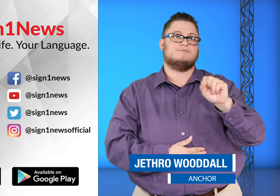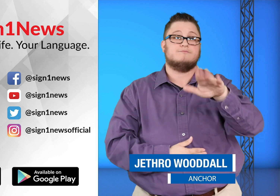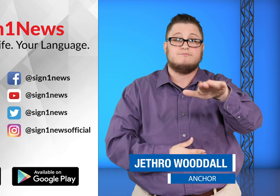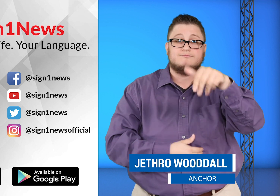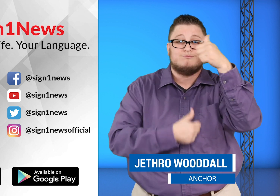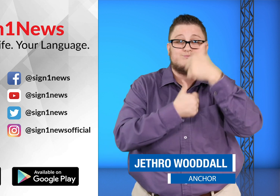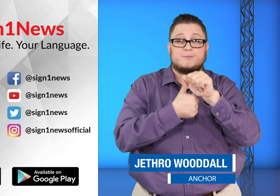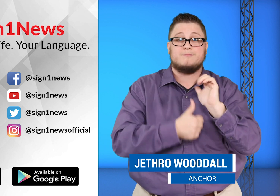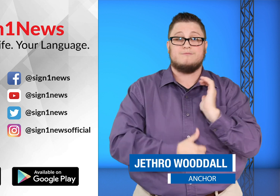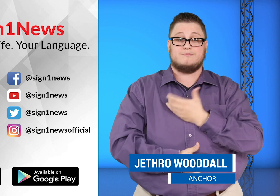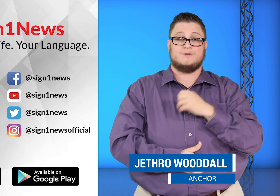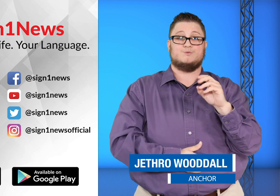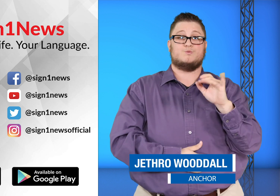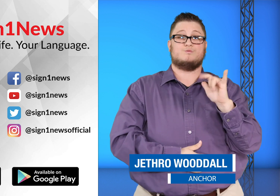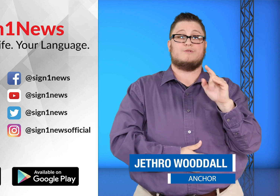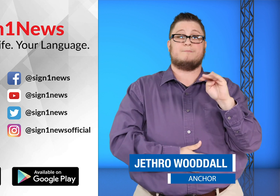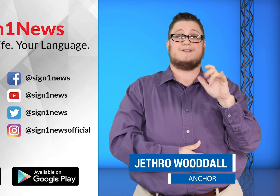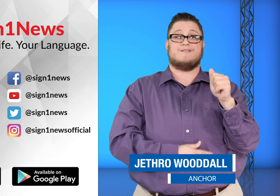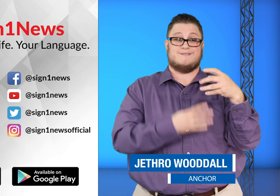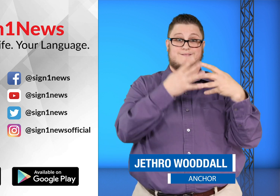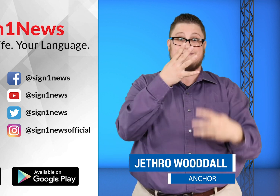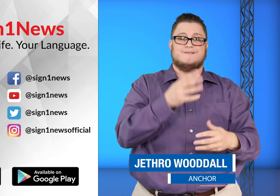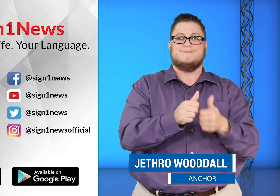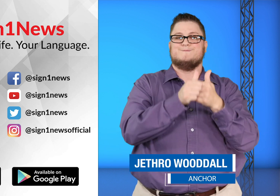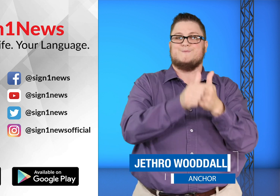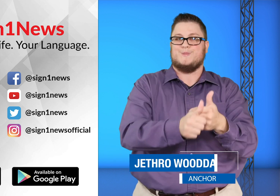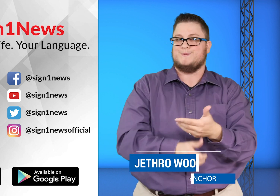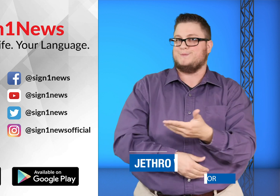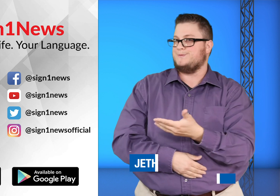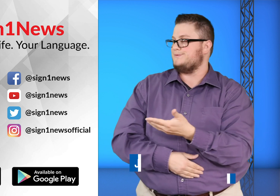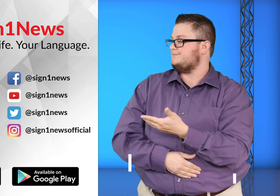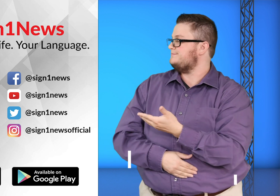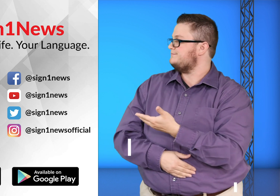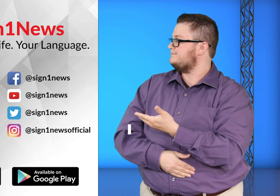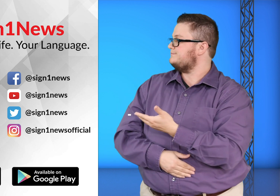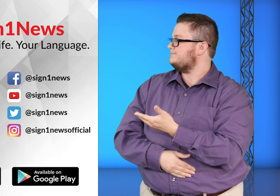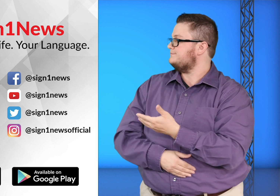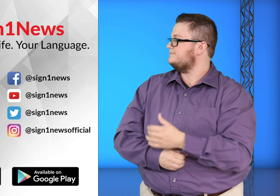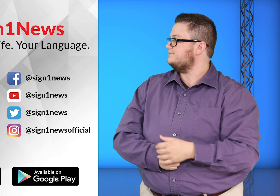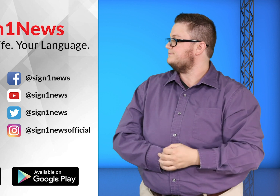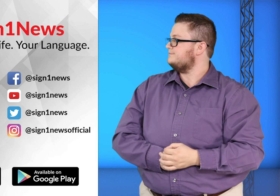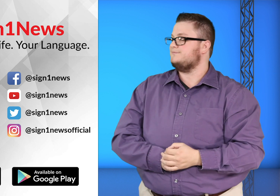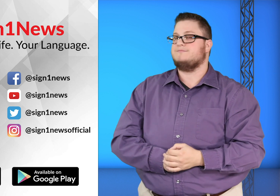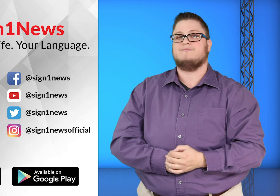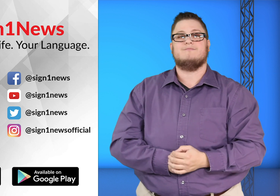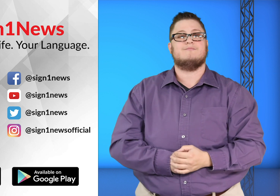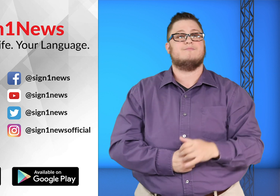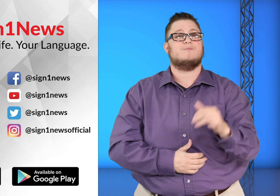Remember to follow us on all of our social media platforms and be sure to download your